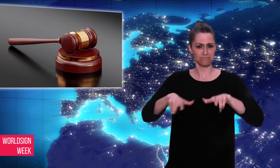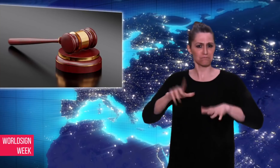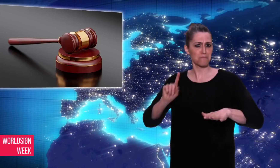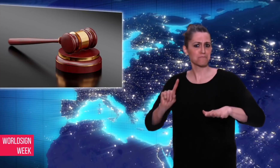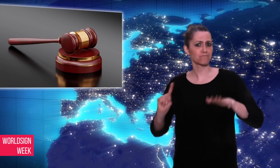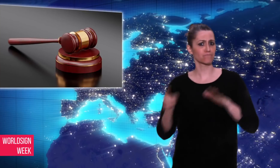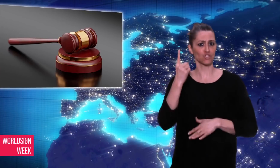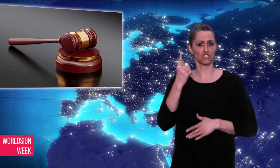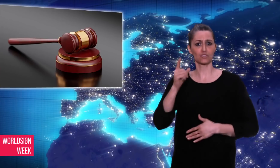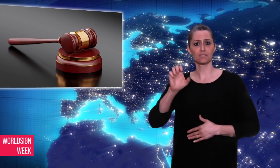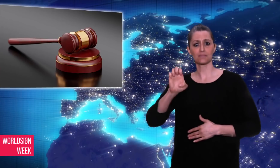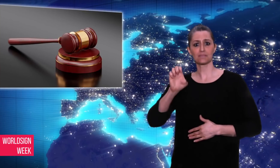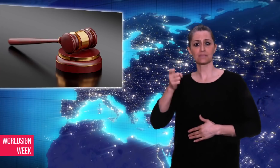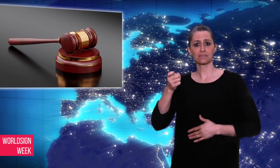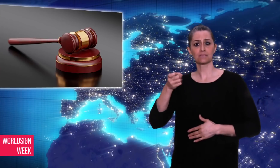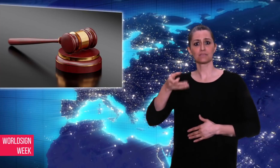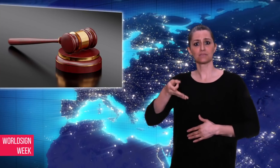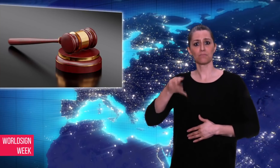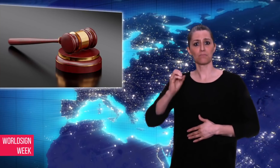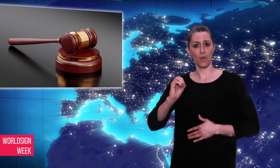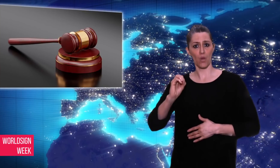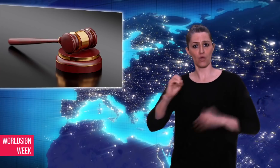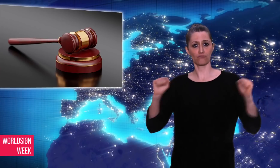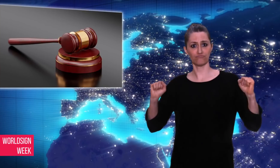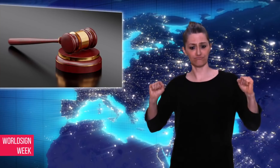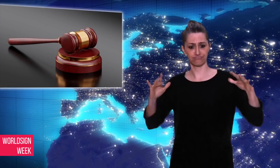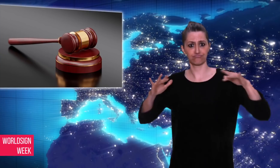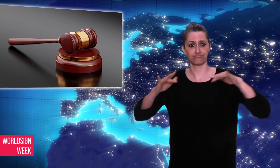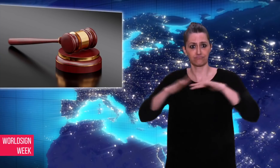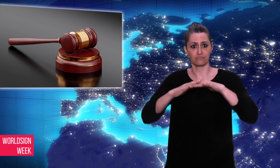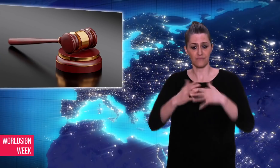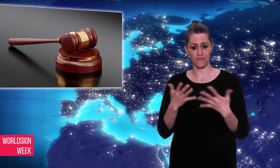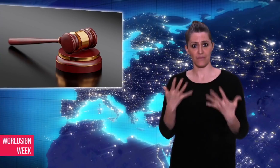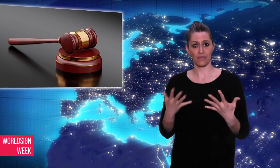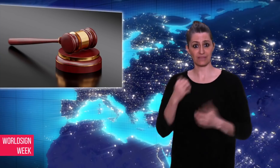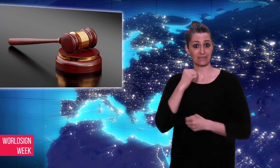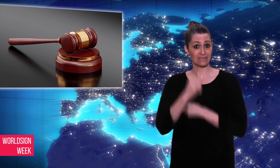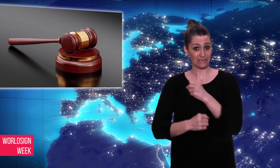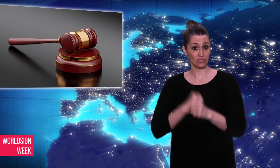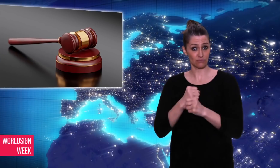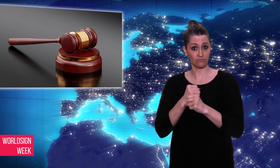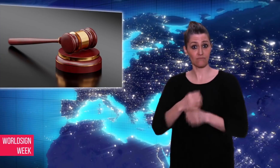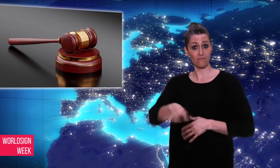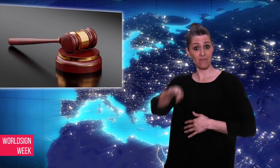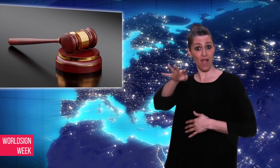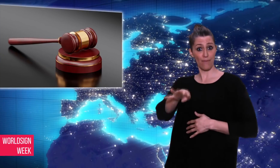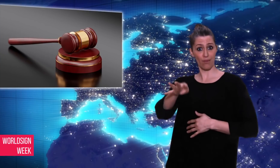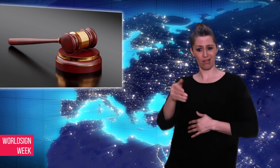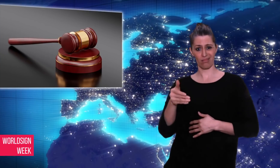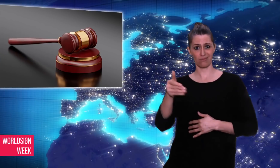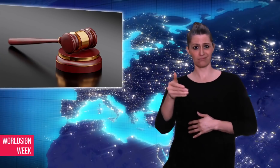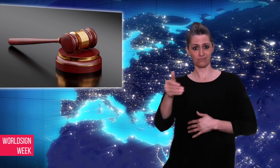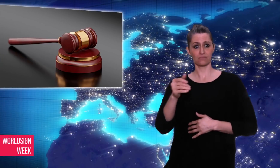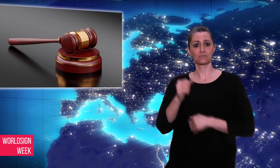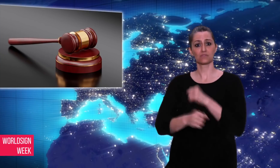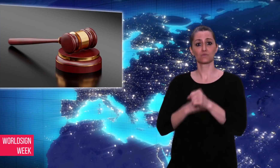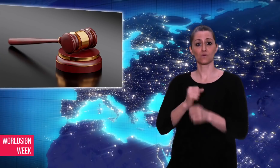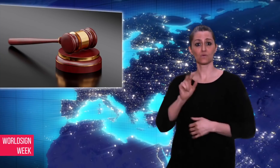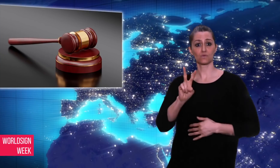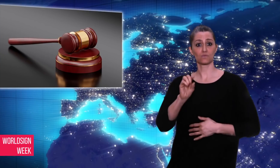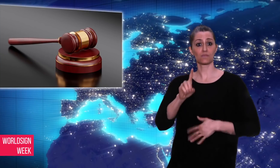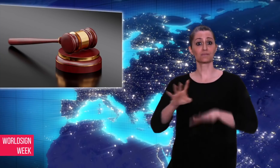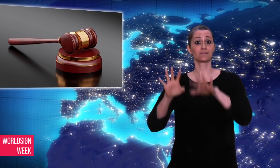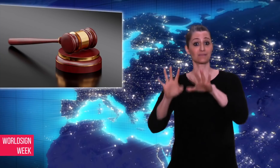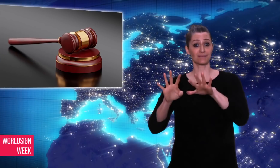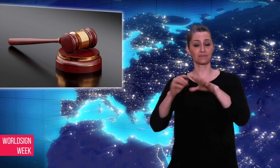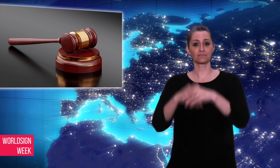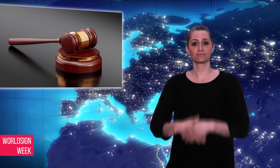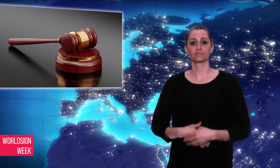are hosting the first expo this year in April 2019.